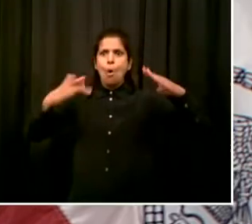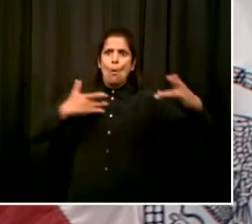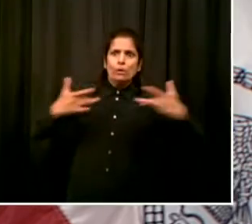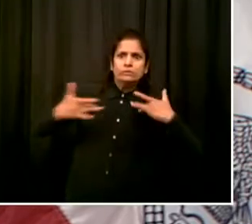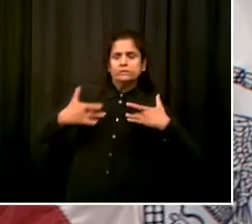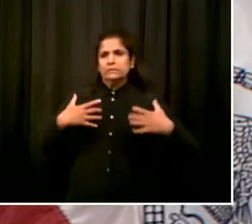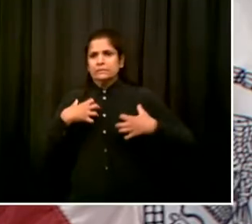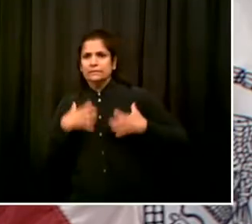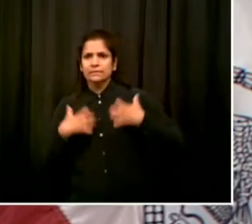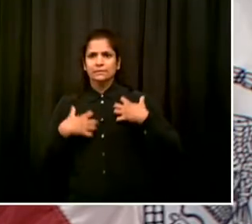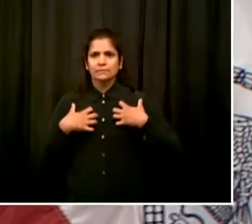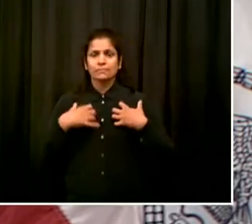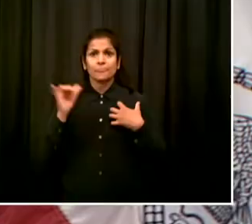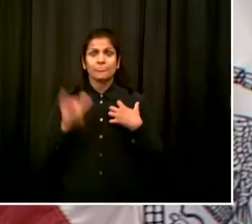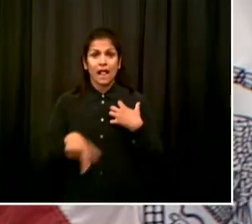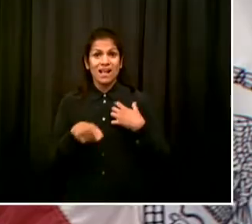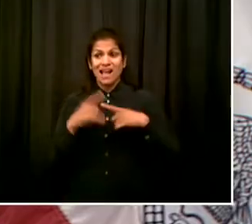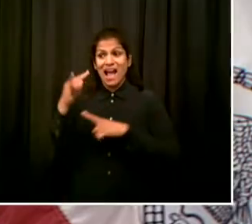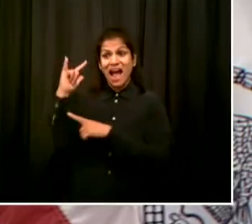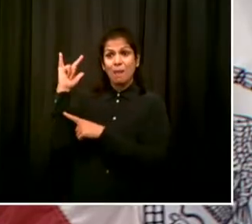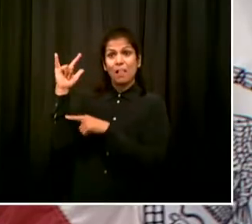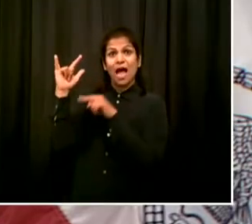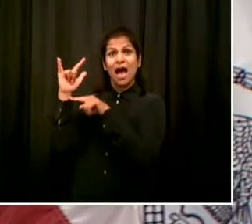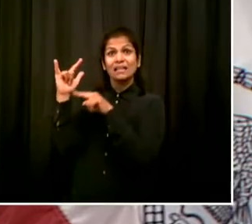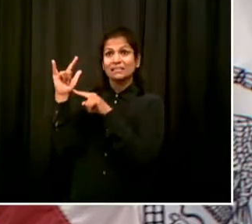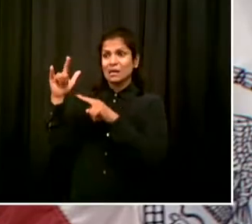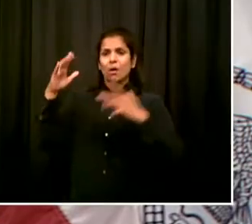MOST OBVIOUS PLACES THE